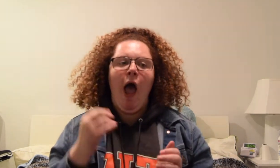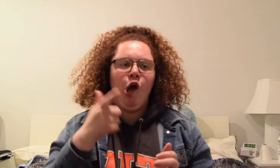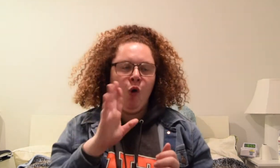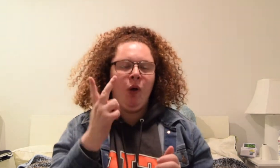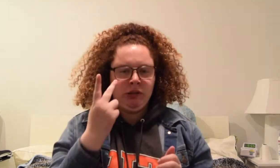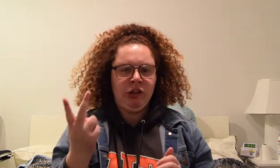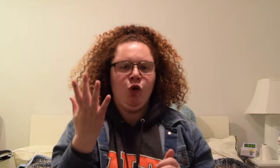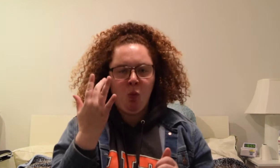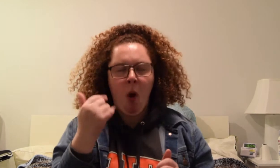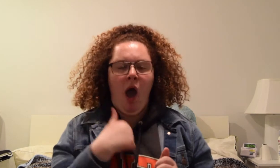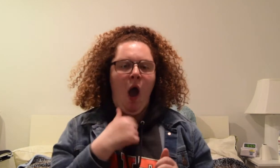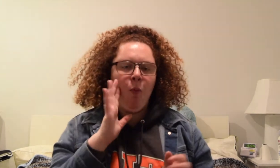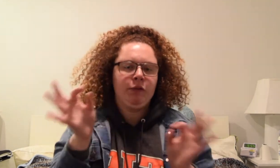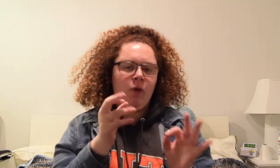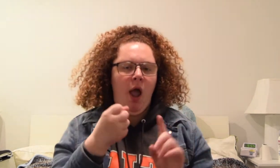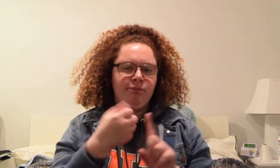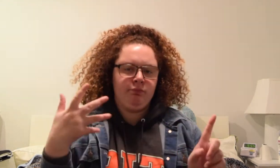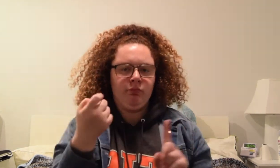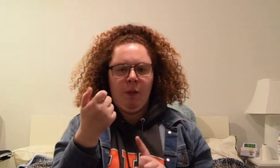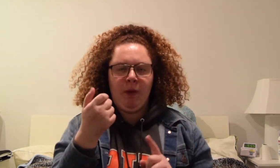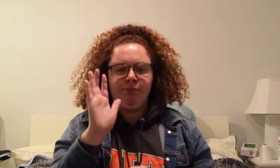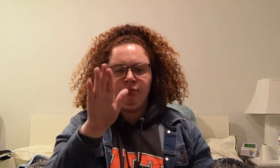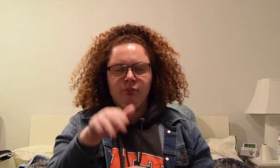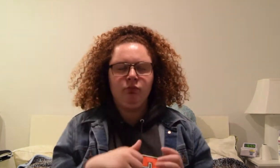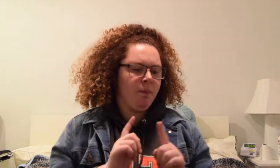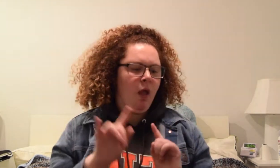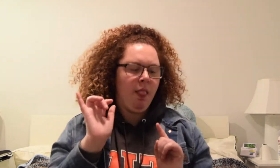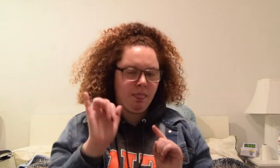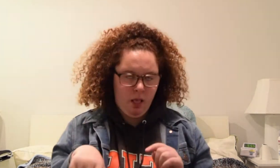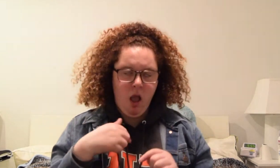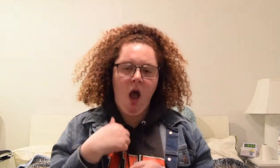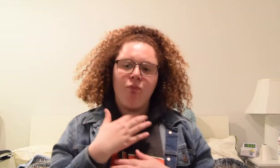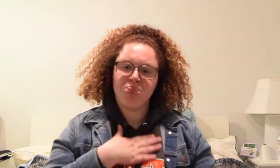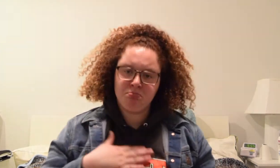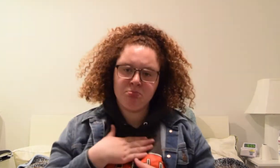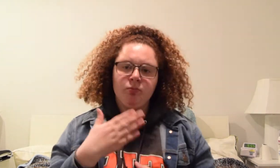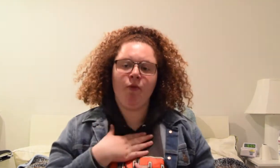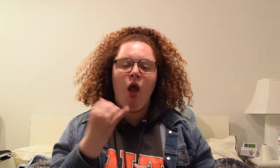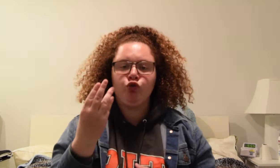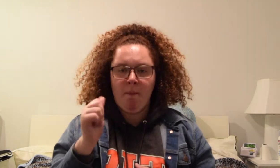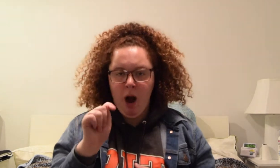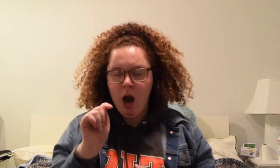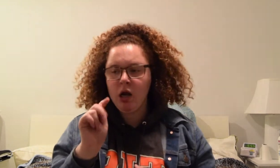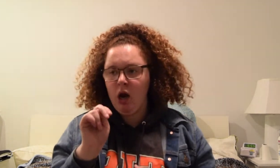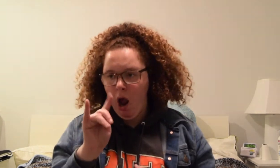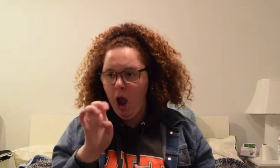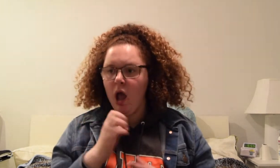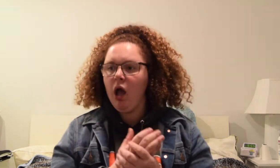And you'll see why, I'll explain more later in the video But yeah, I do enjoy my job at Nike